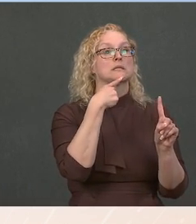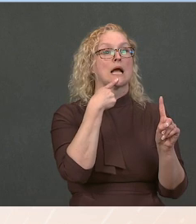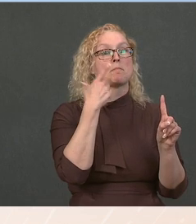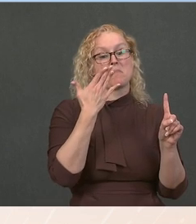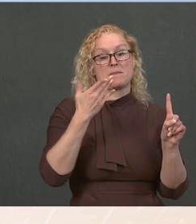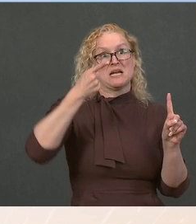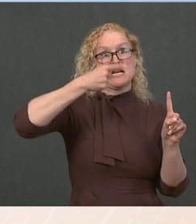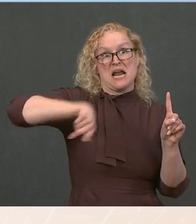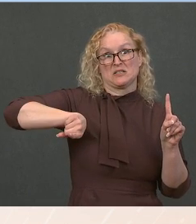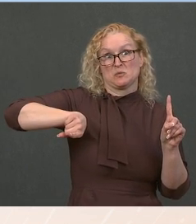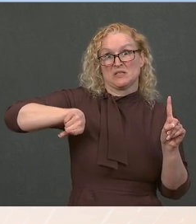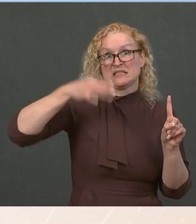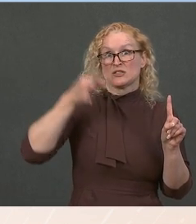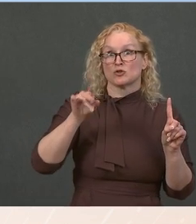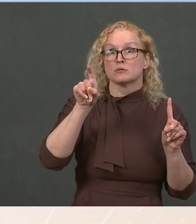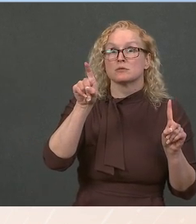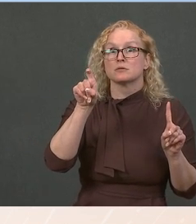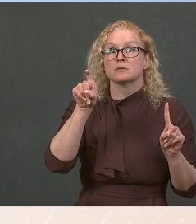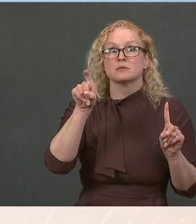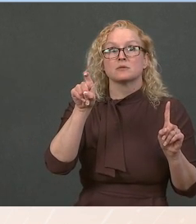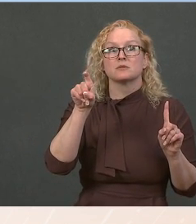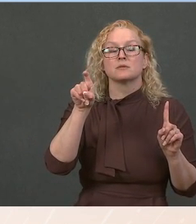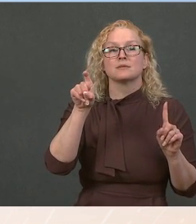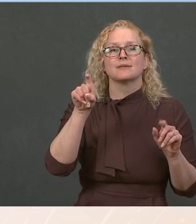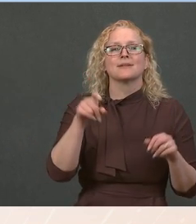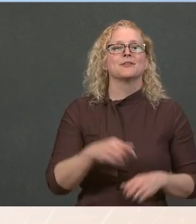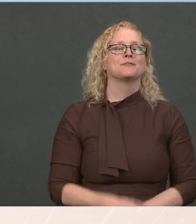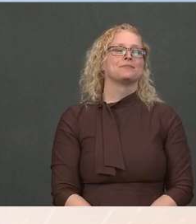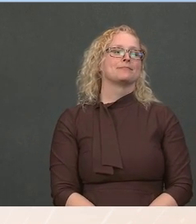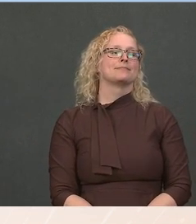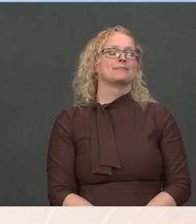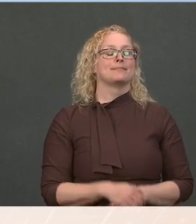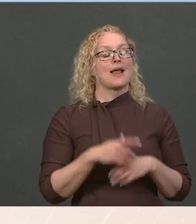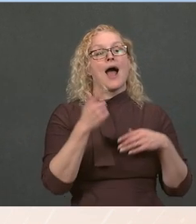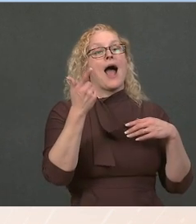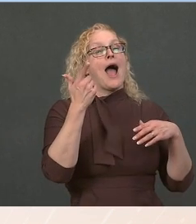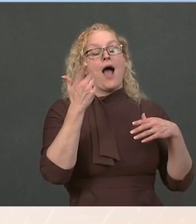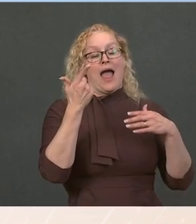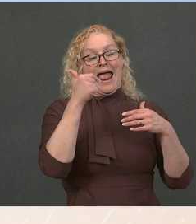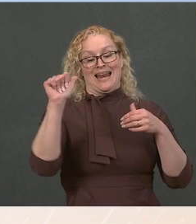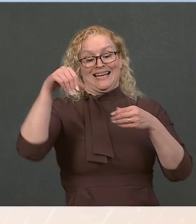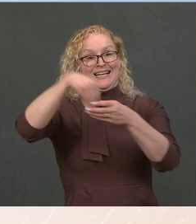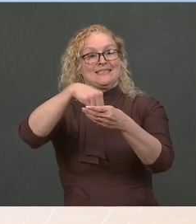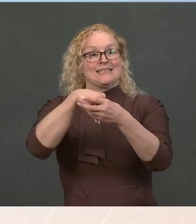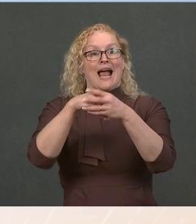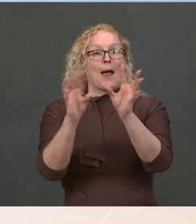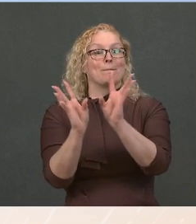I'm not going to confirm any meetings -- internal meetings that the President may have had or may not -- may have not had.